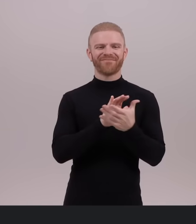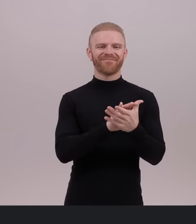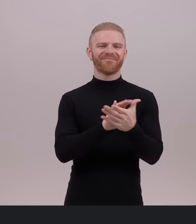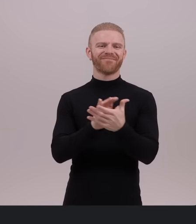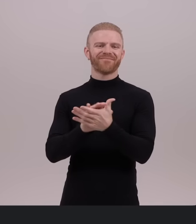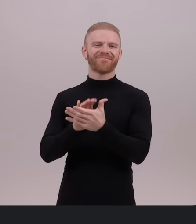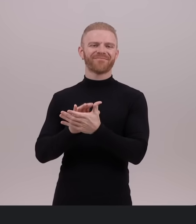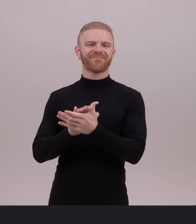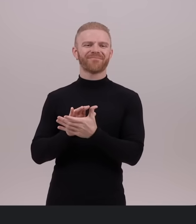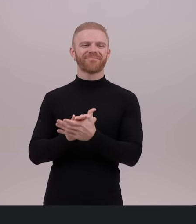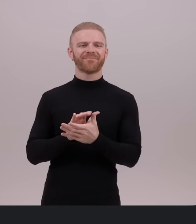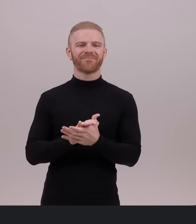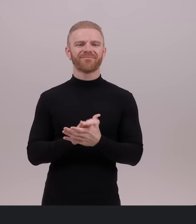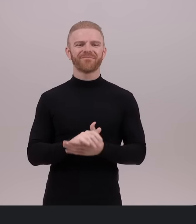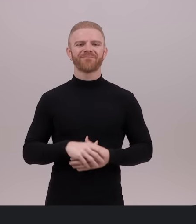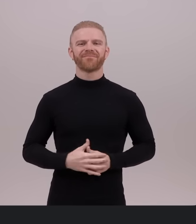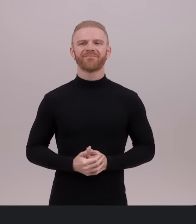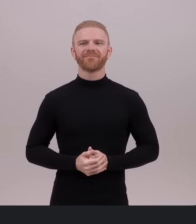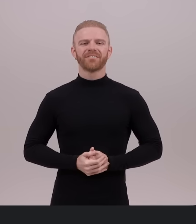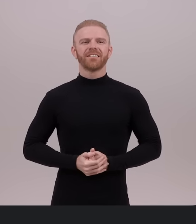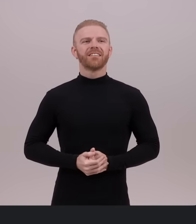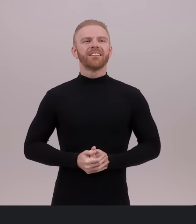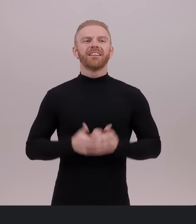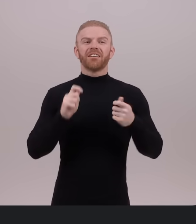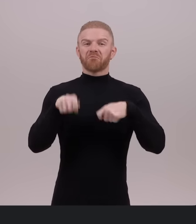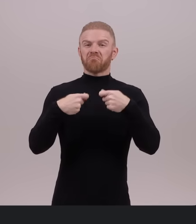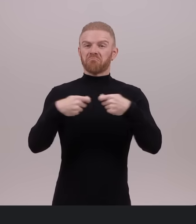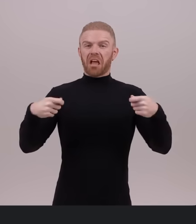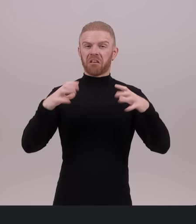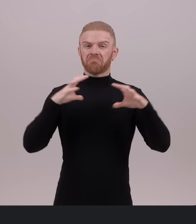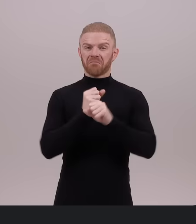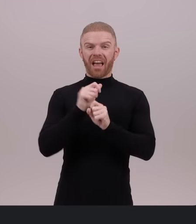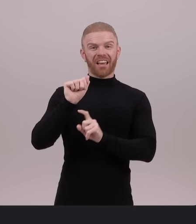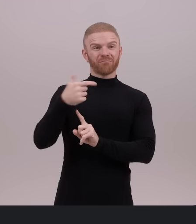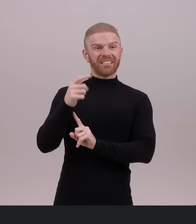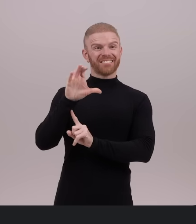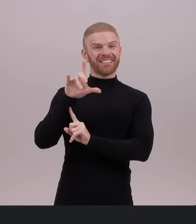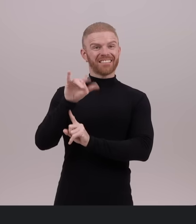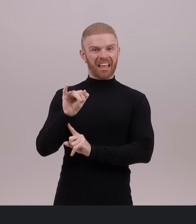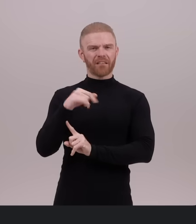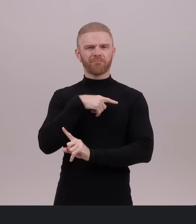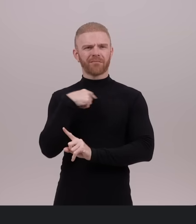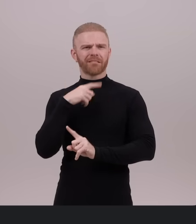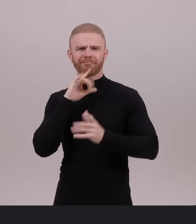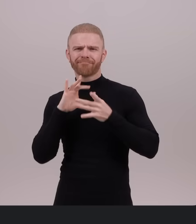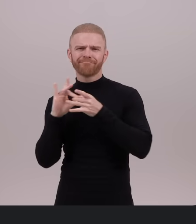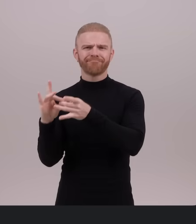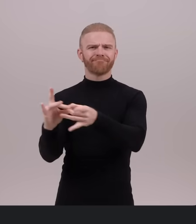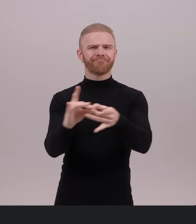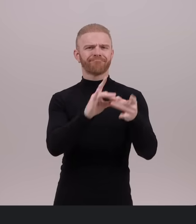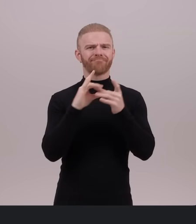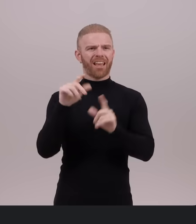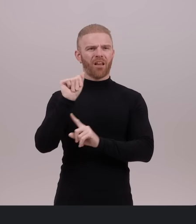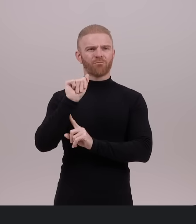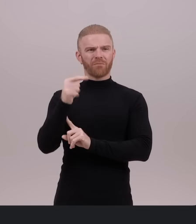Thank you. Wrapping up, on the Antigravity CLI, we are unifying on Antigravity as the only platform you need